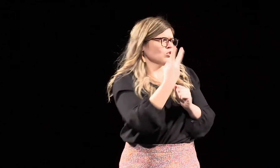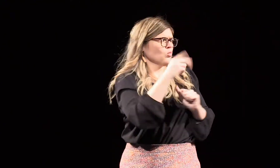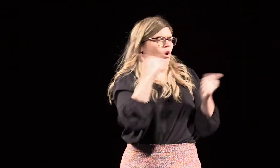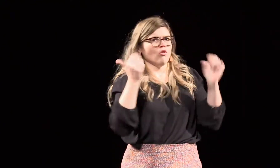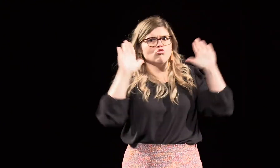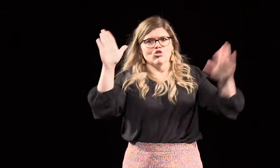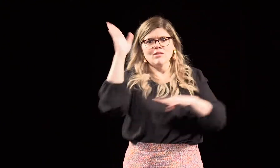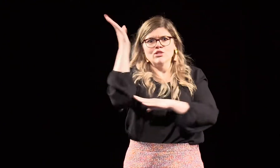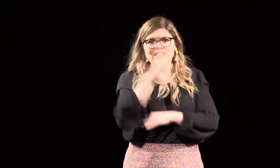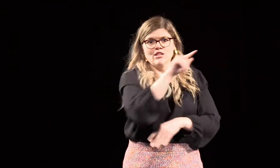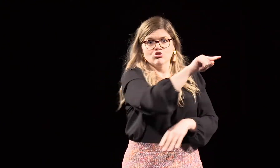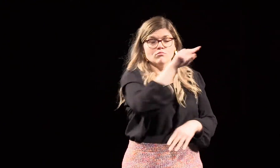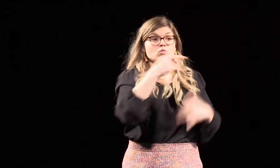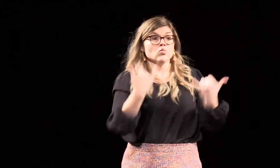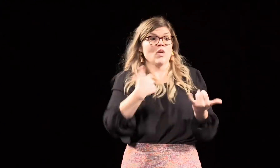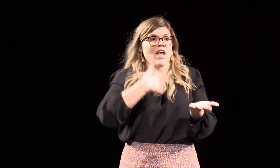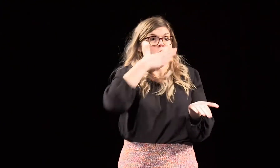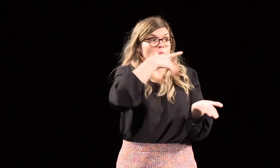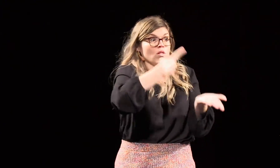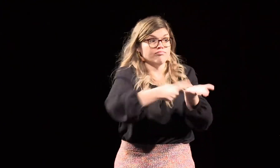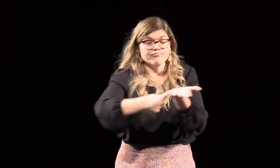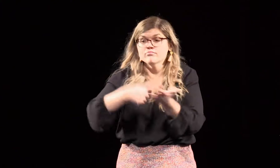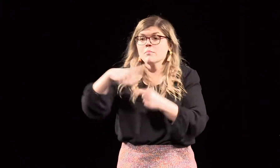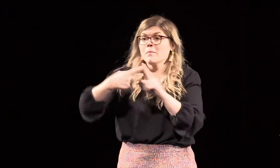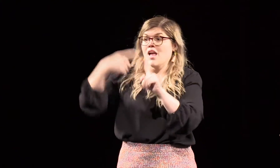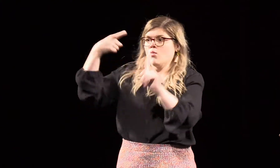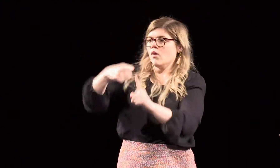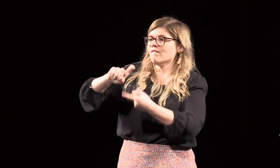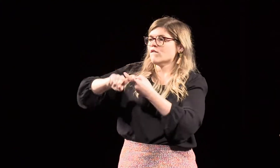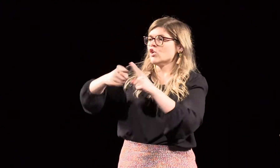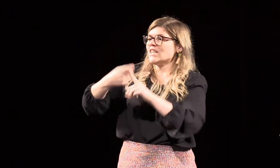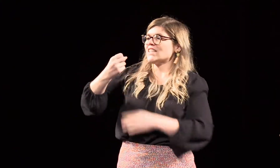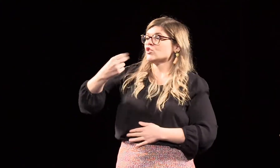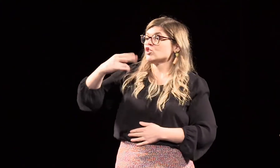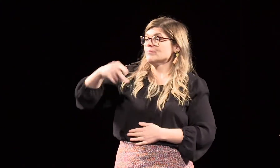and I'm honored to be presenting on this stage with two other wonderful presenters.